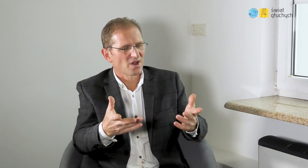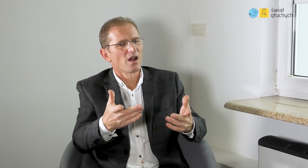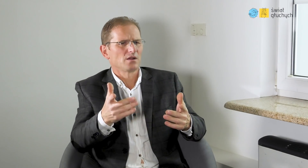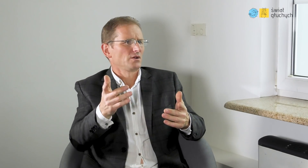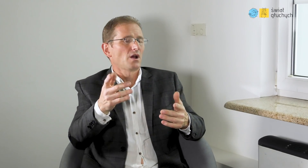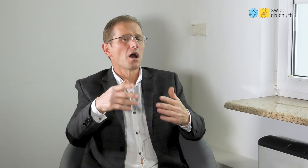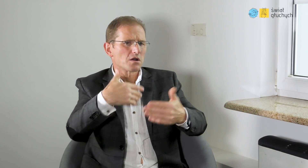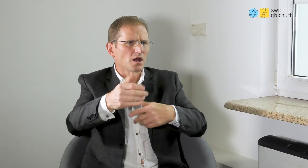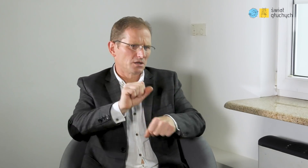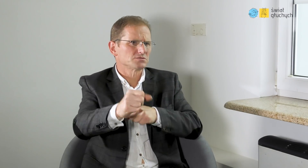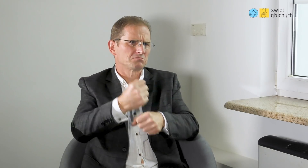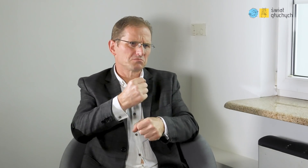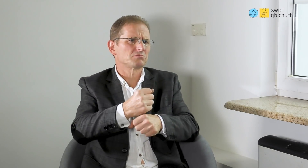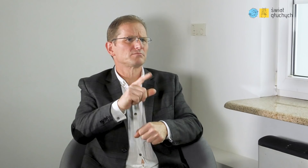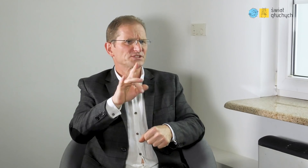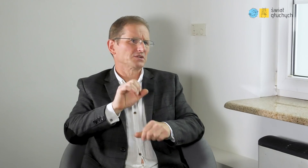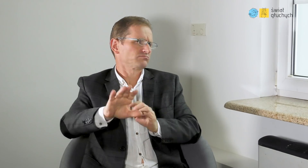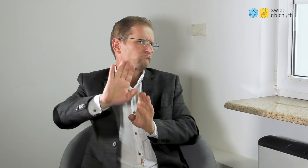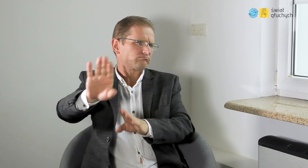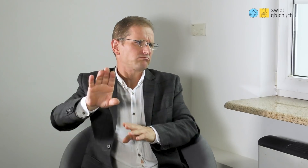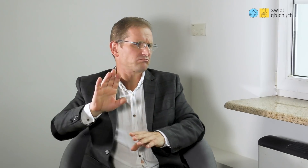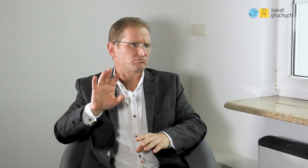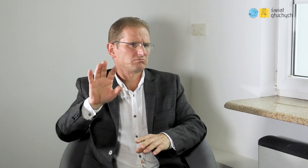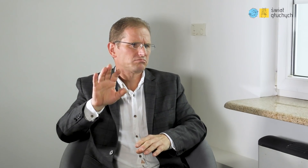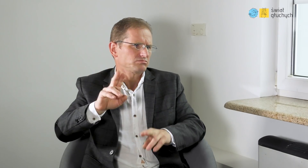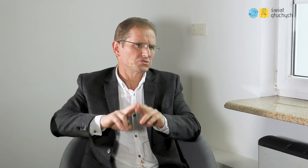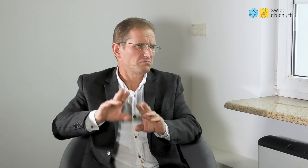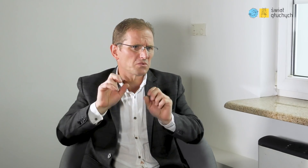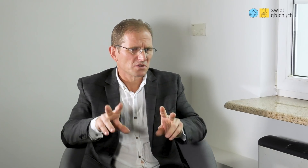PZG works, does its work and is ok.